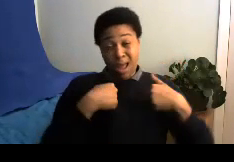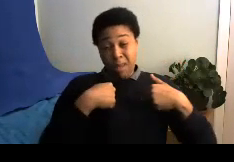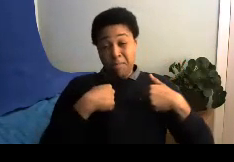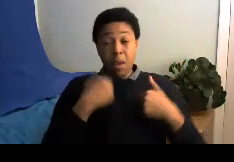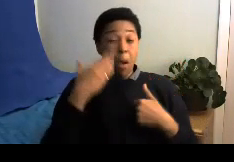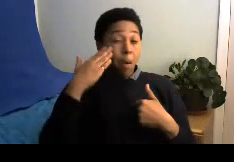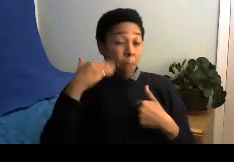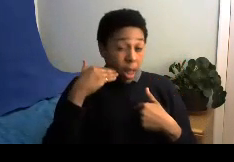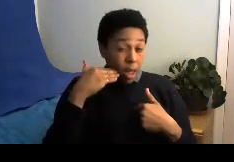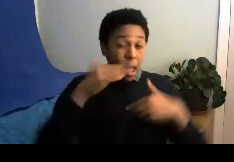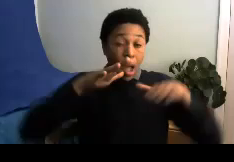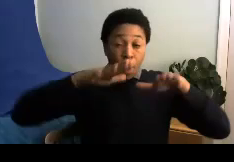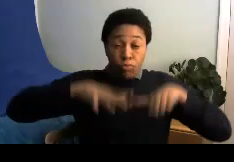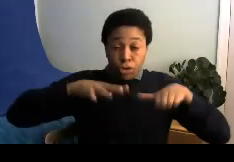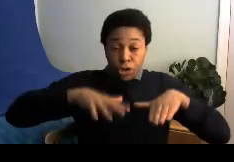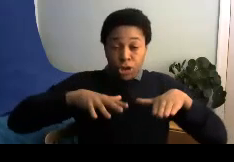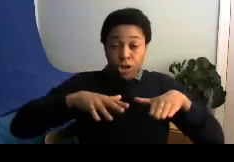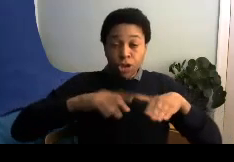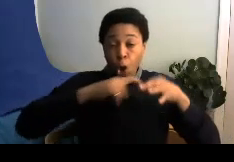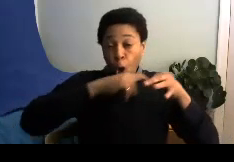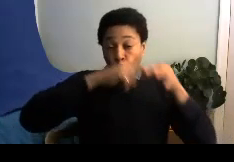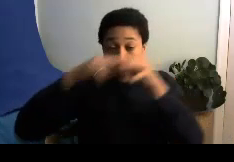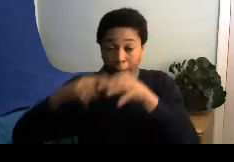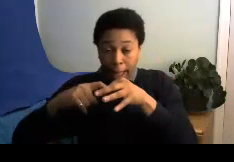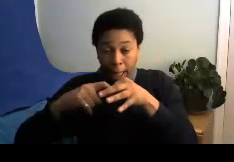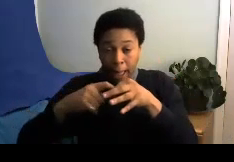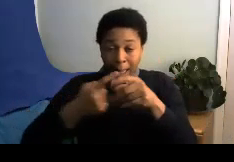queer, ex Jehovah's Witness, ex sex worker, you know, I have